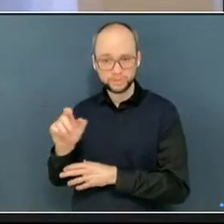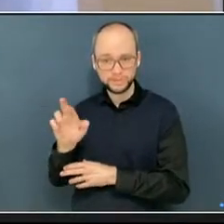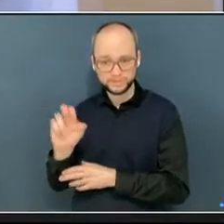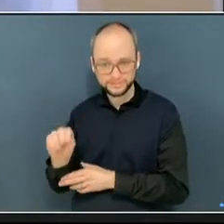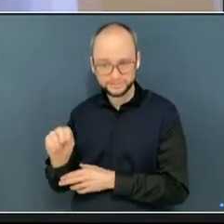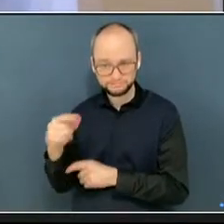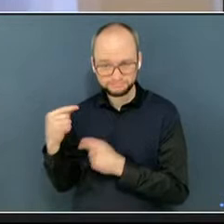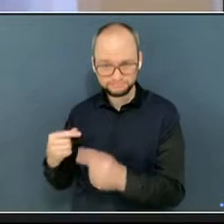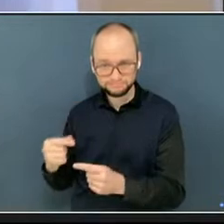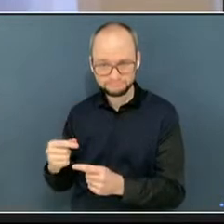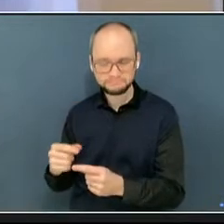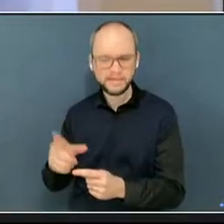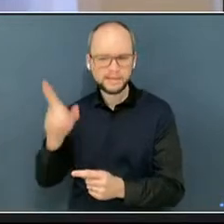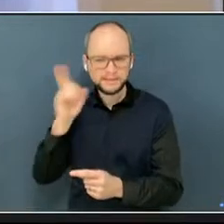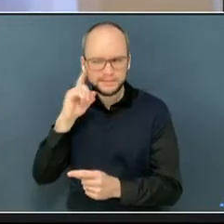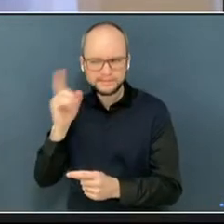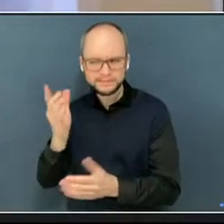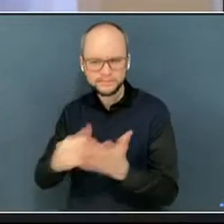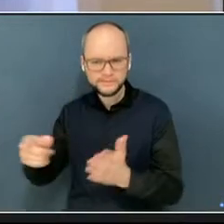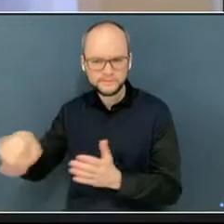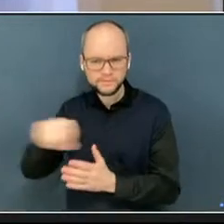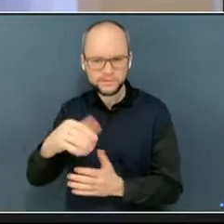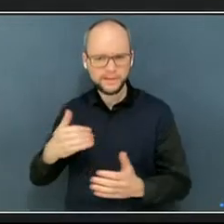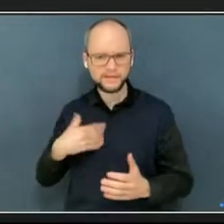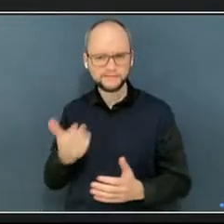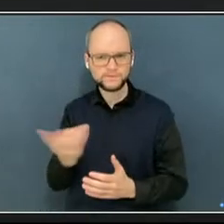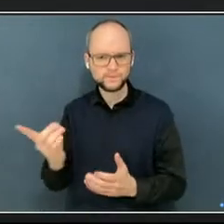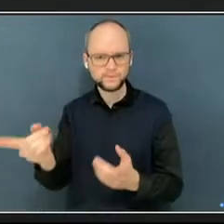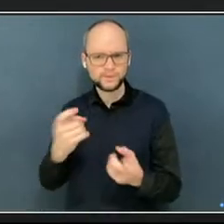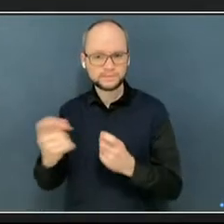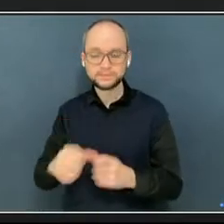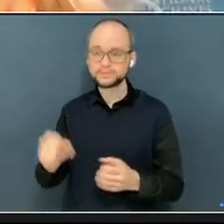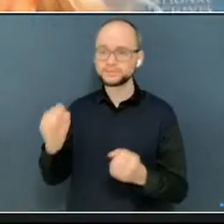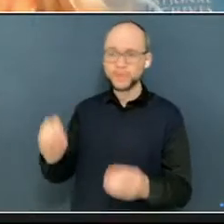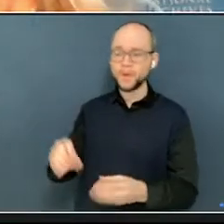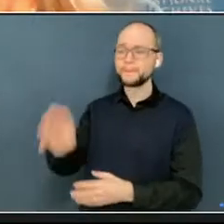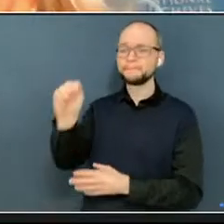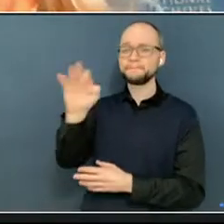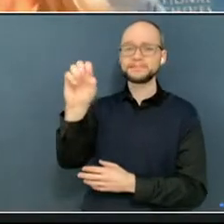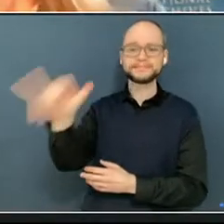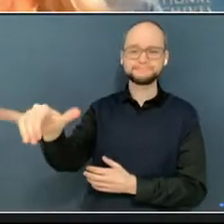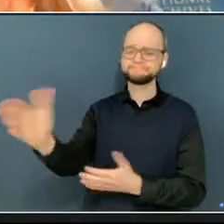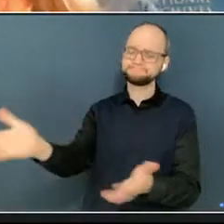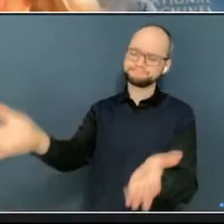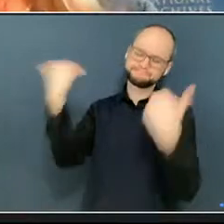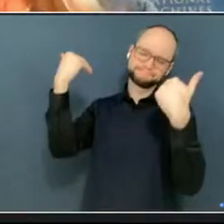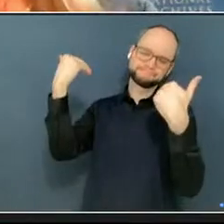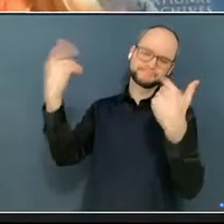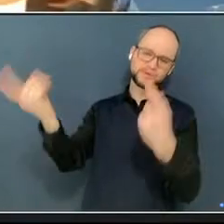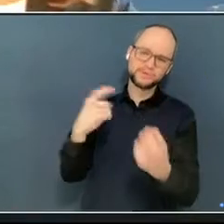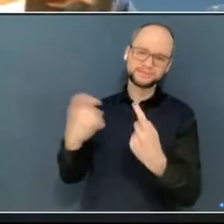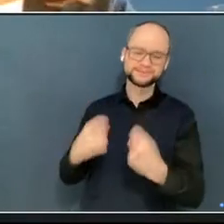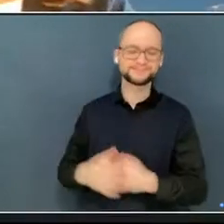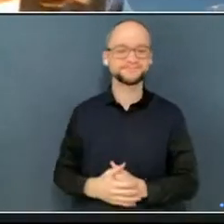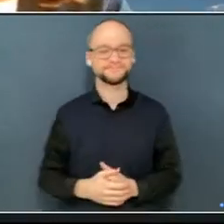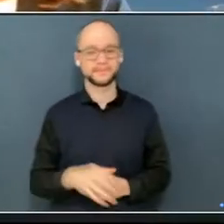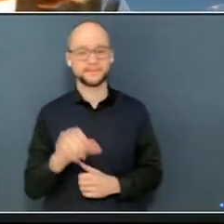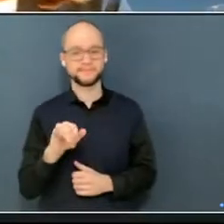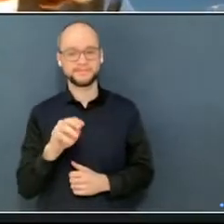from the audience. So Missy, ask away. >> Well, thank you. That was wonderful. I have